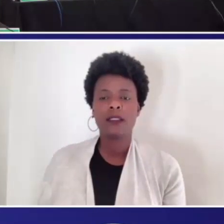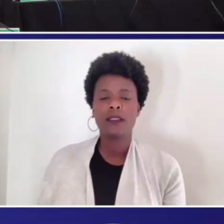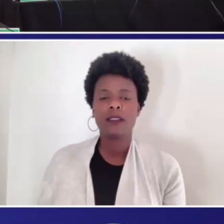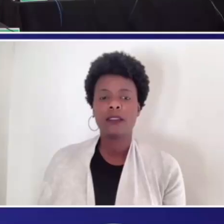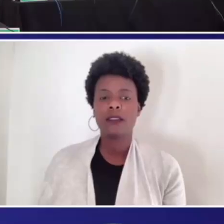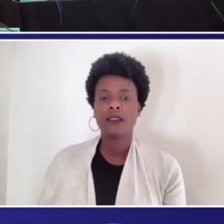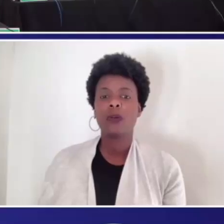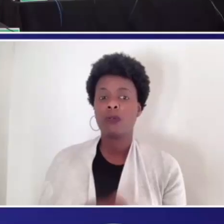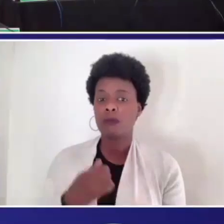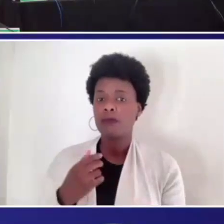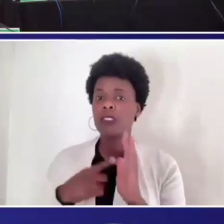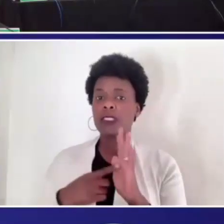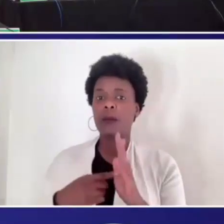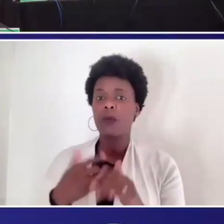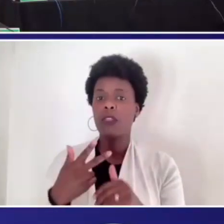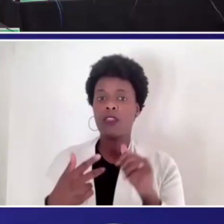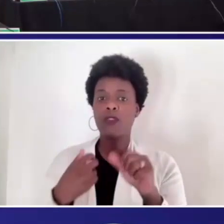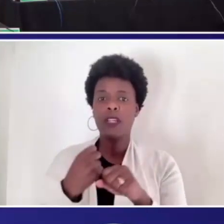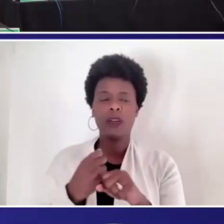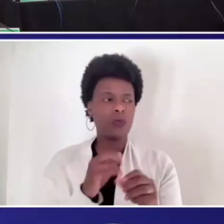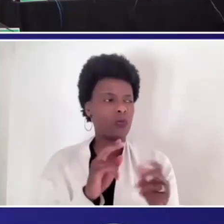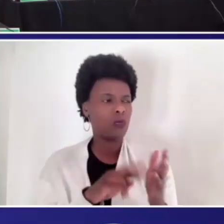requirement, for example. What do you mean, they appear? They appear --